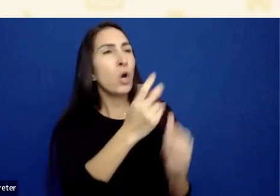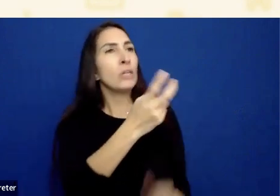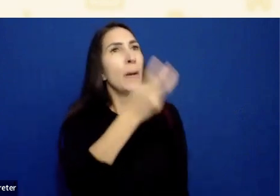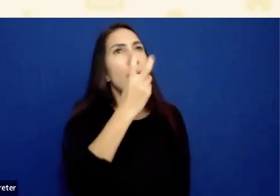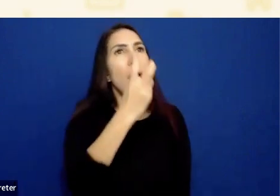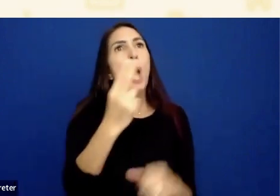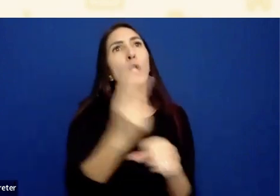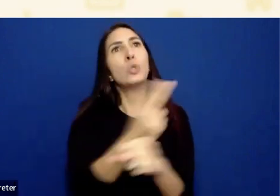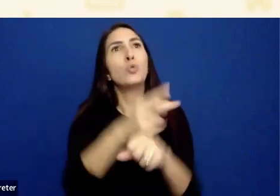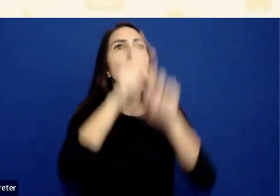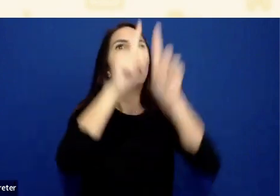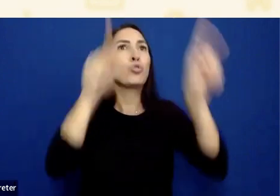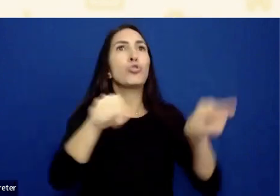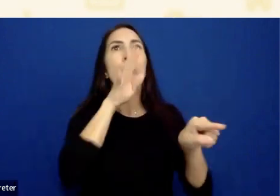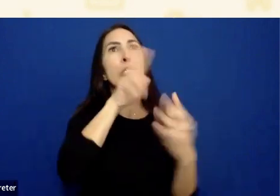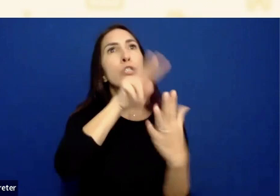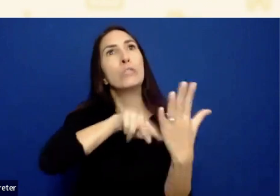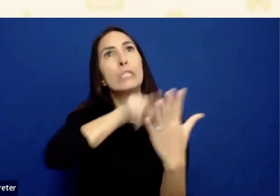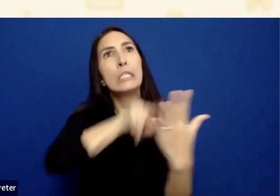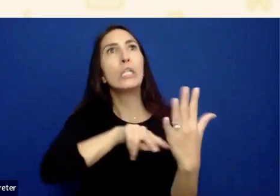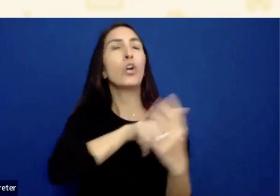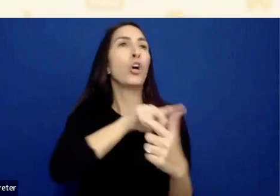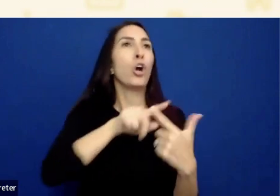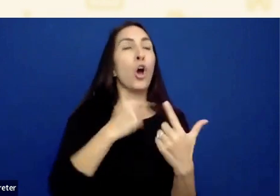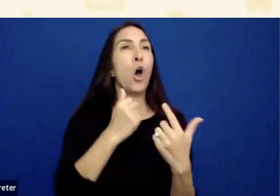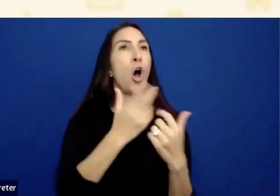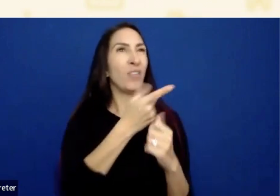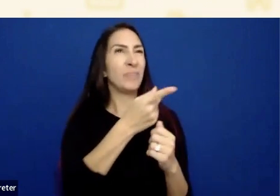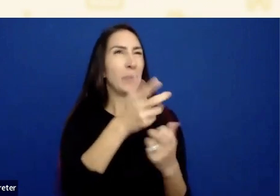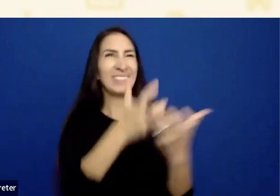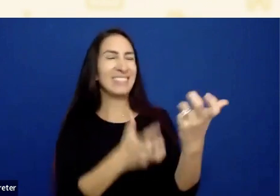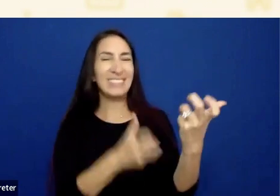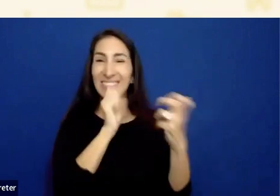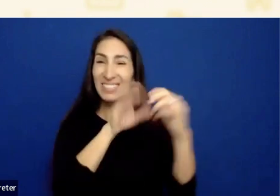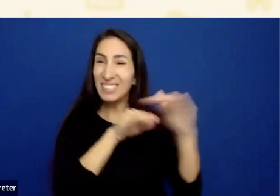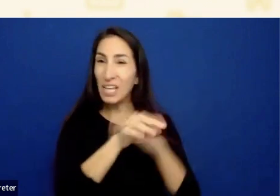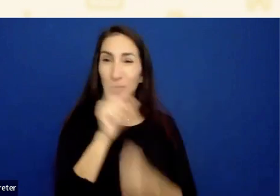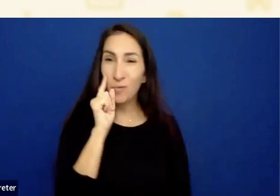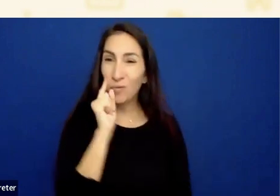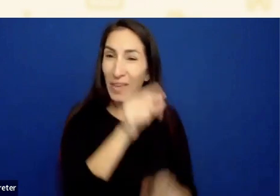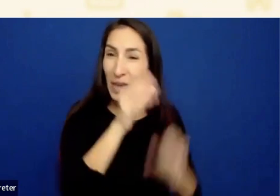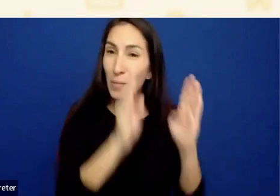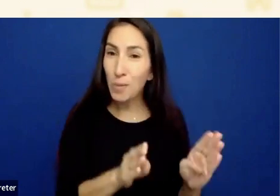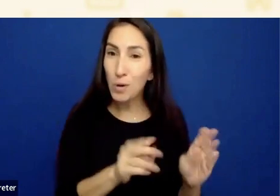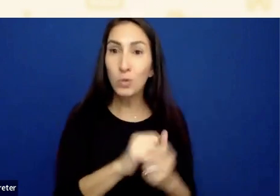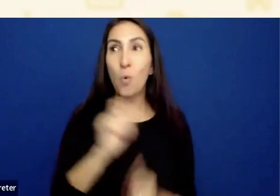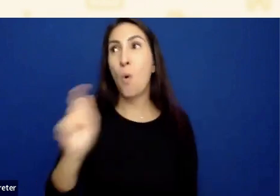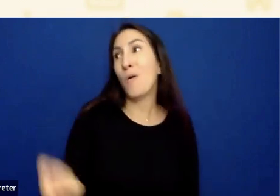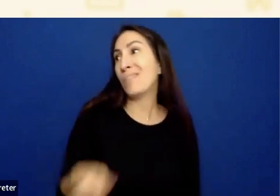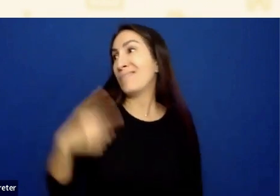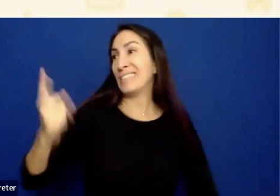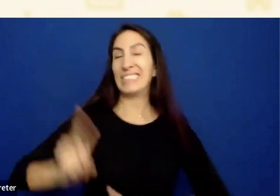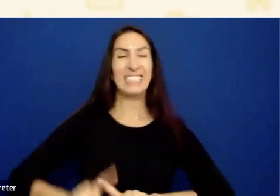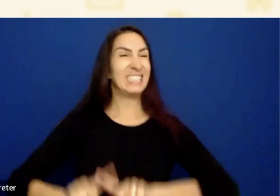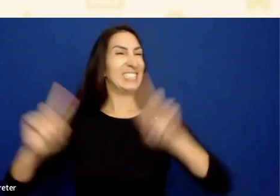which also means that people with another disability might find the experience completely accessible to them, right?